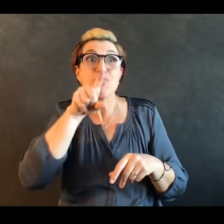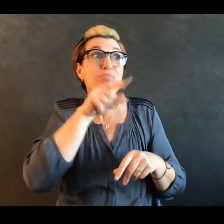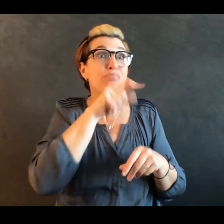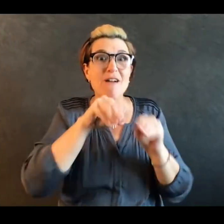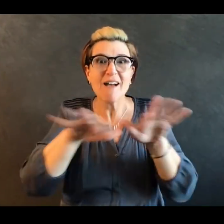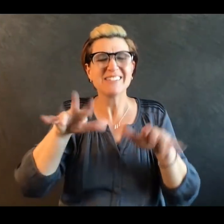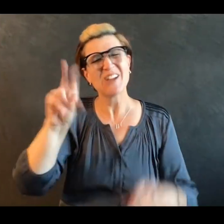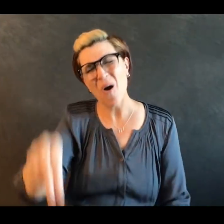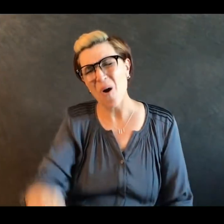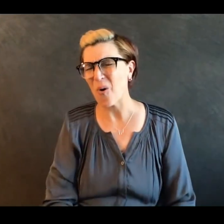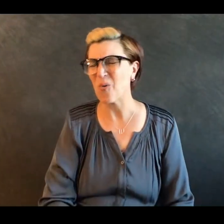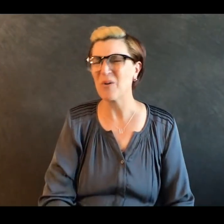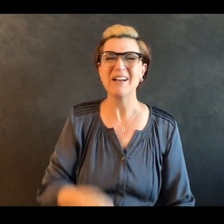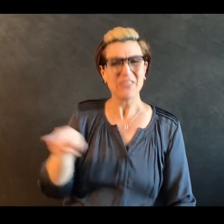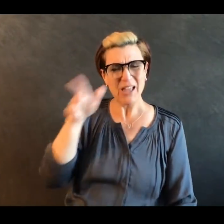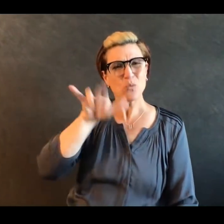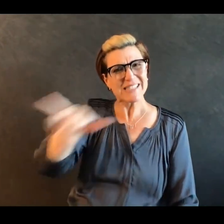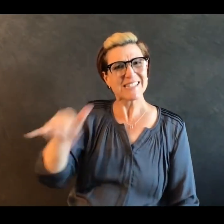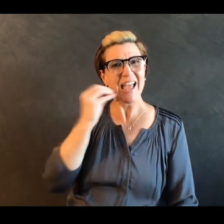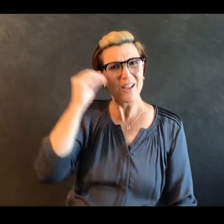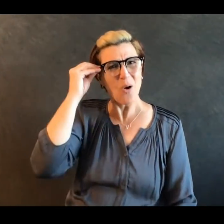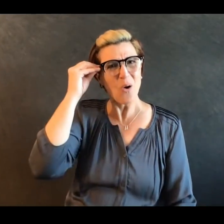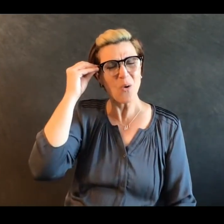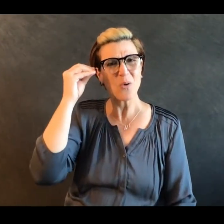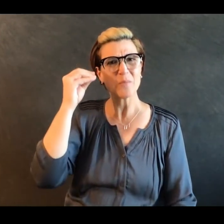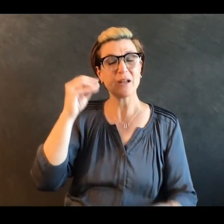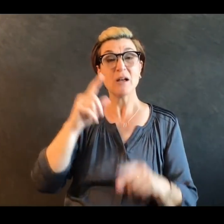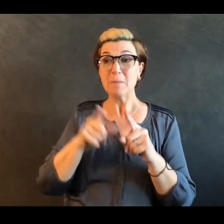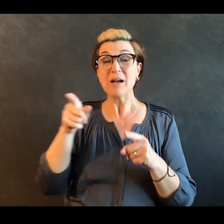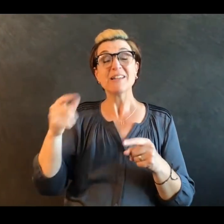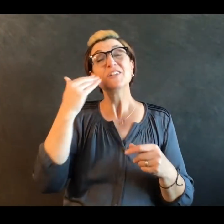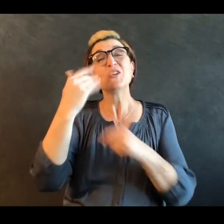there that would like to join together and just have that dinner party for 20